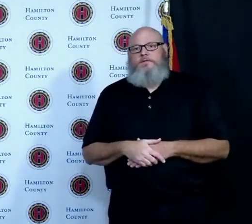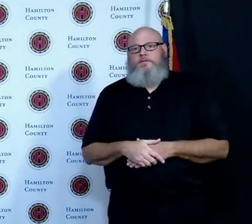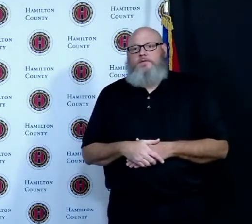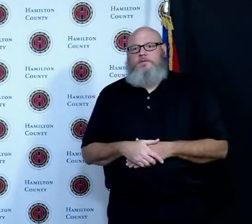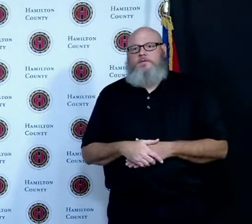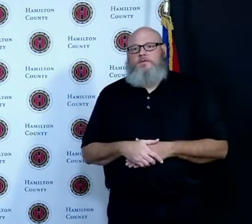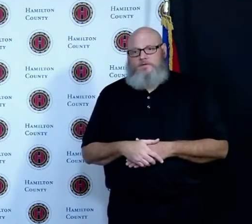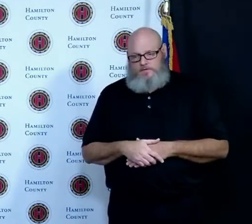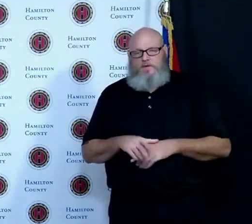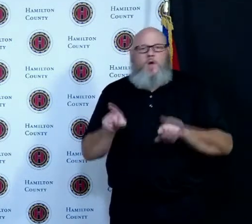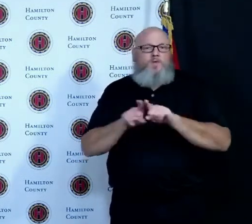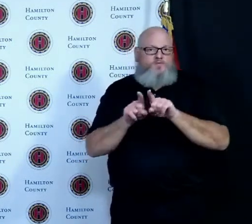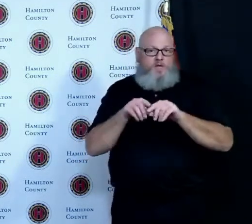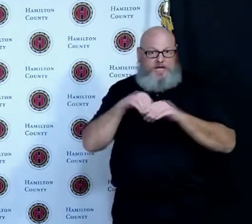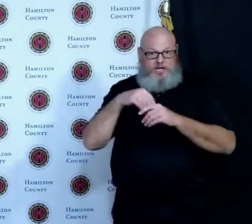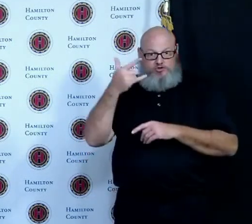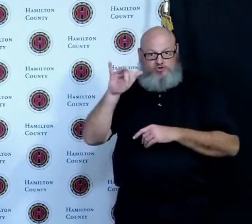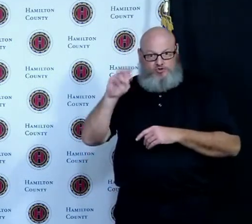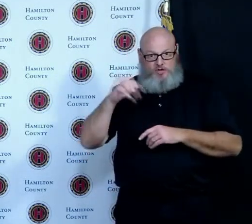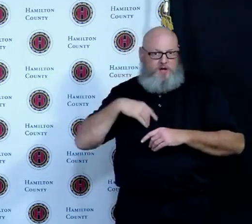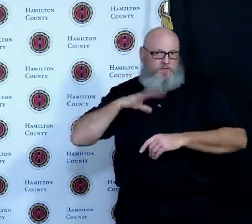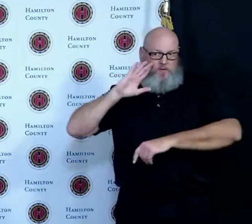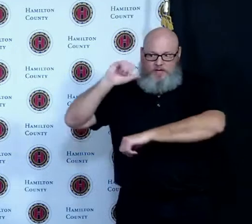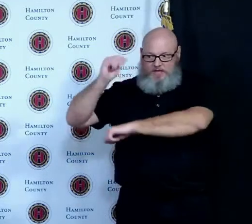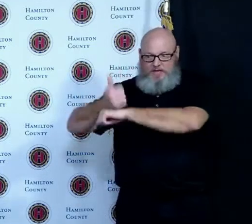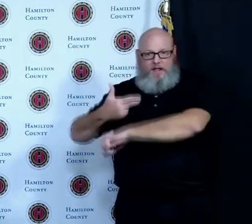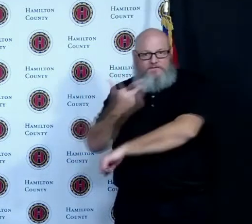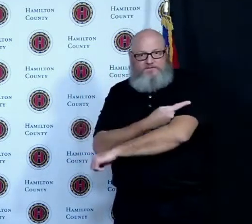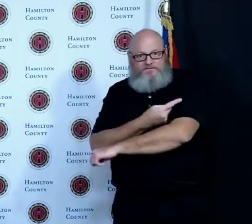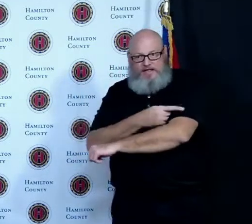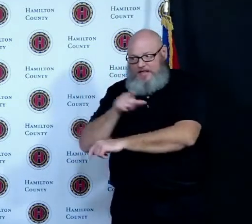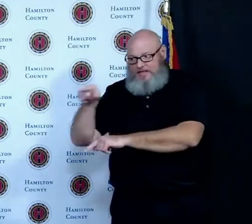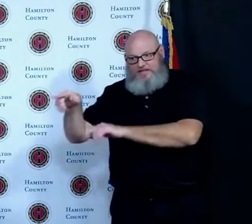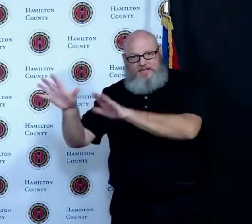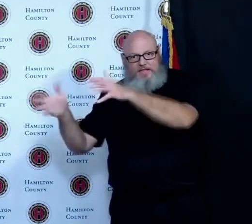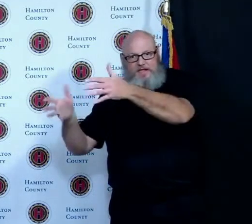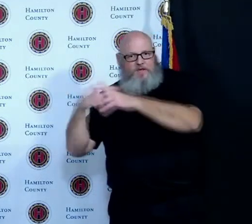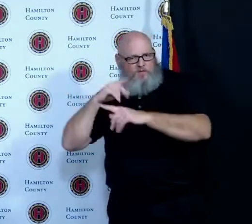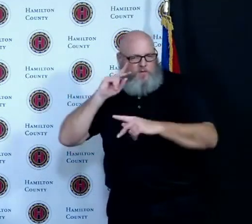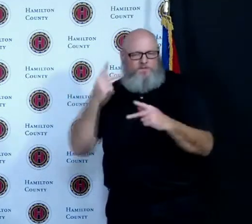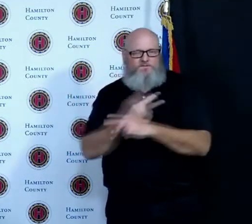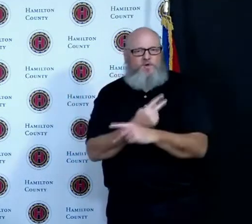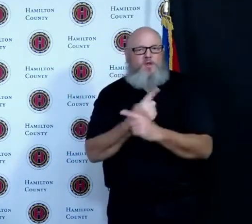even close to completion and we're told by the Governor 1B is coming soon do you feel there's a